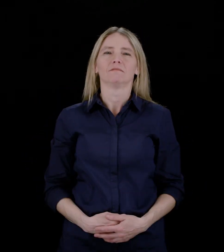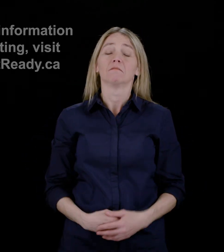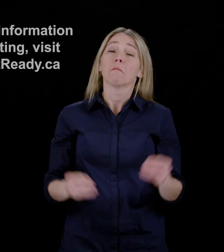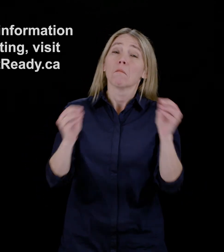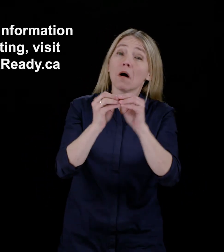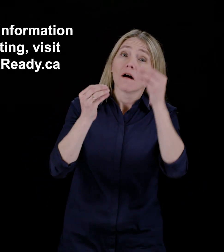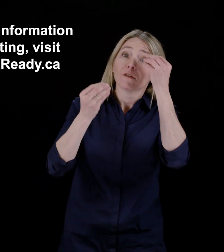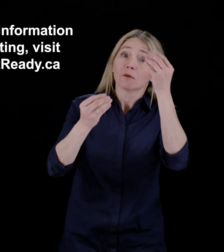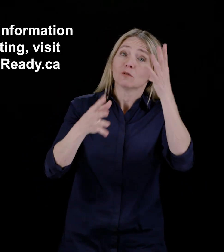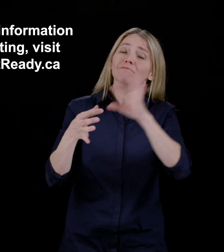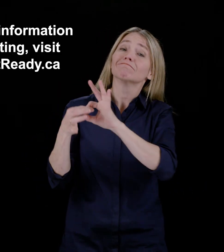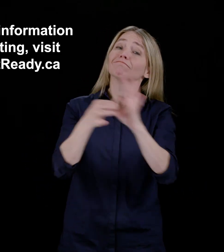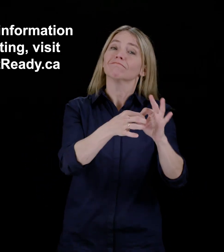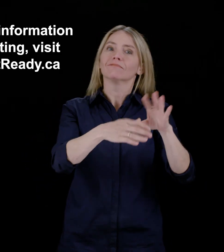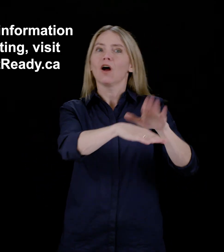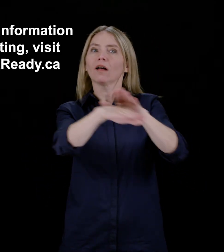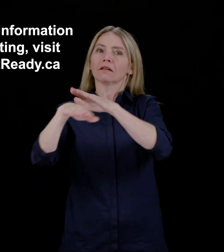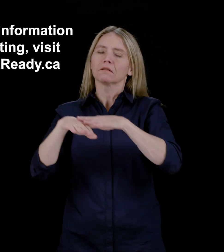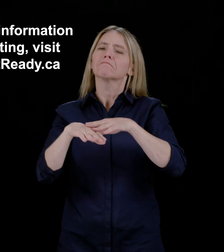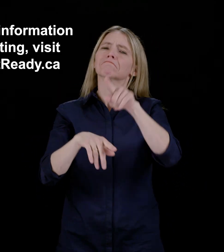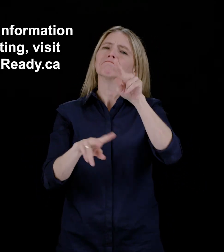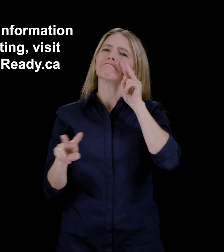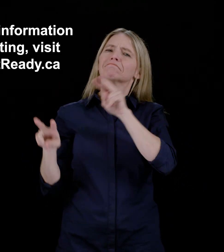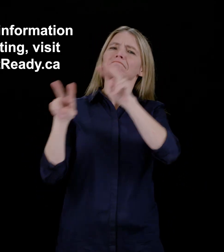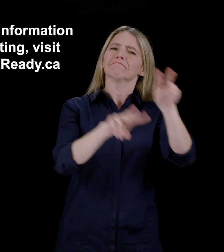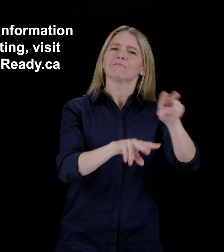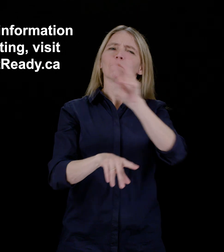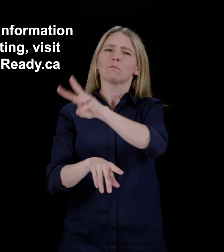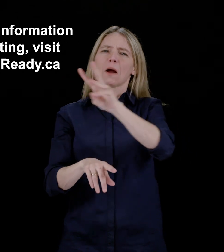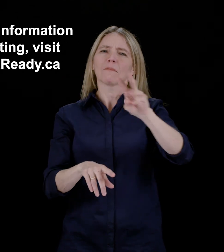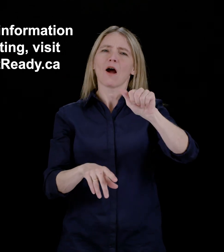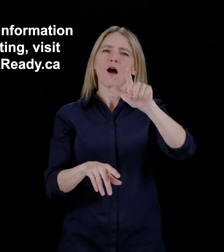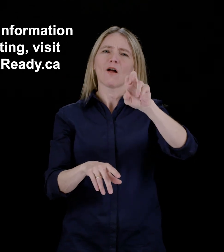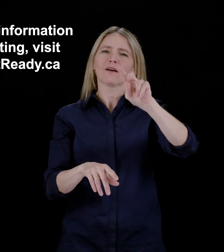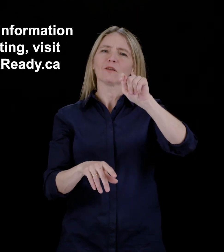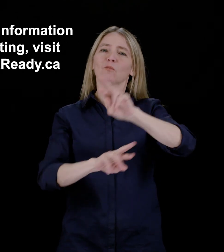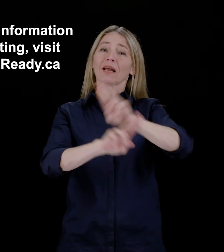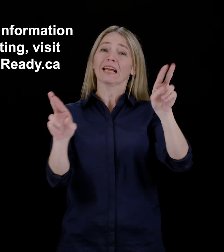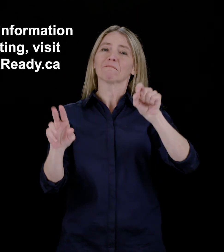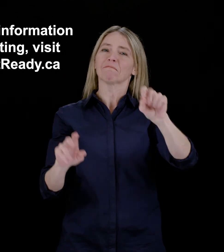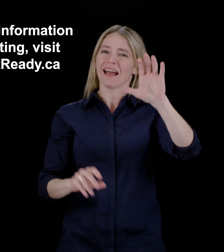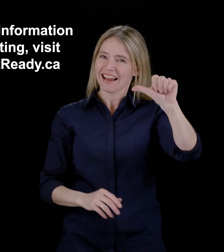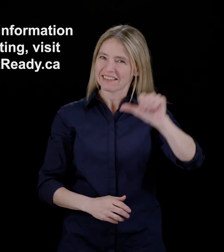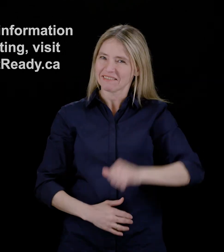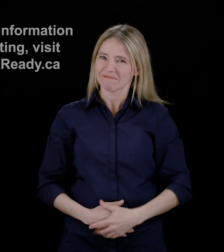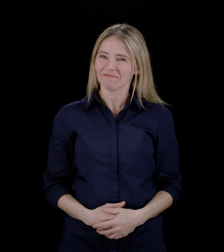For more information about alerting, visit www.AlertReady.ca